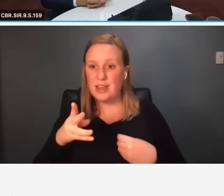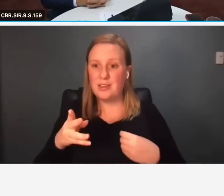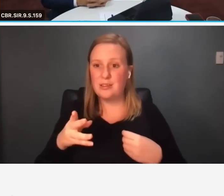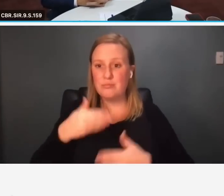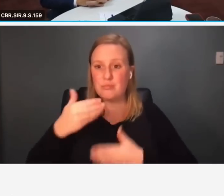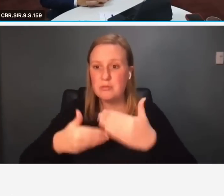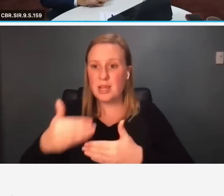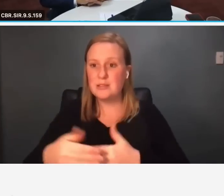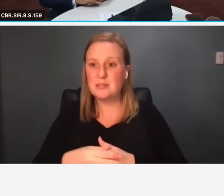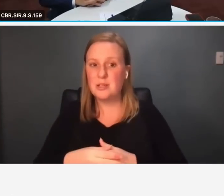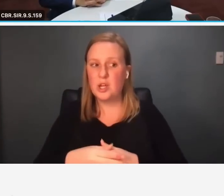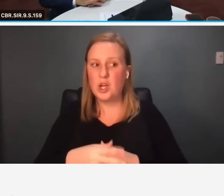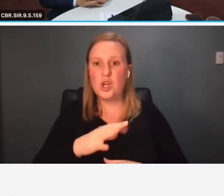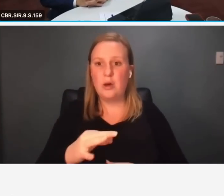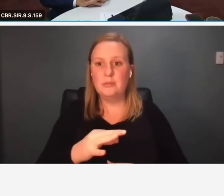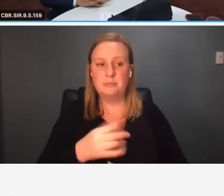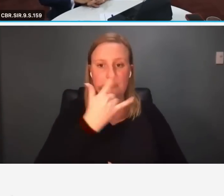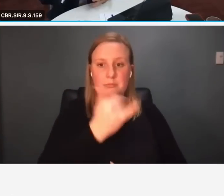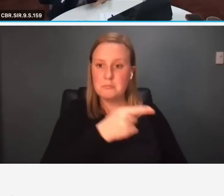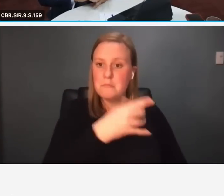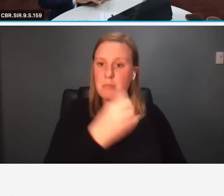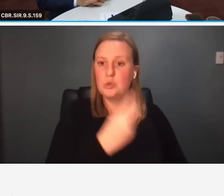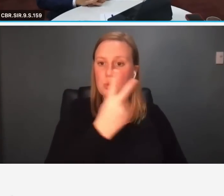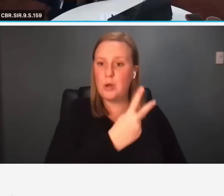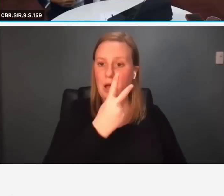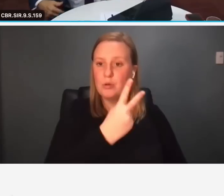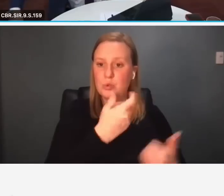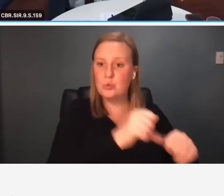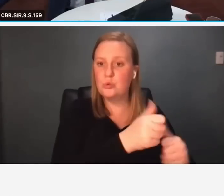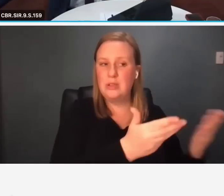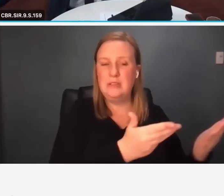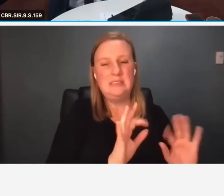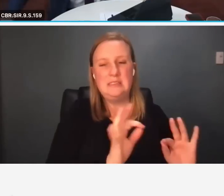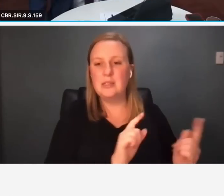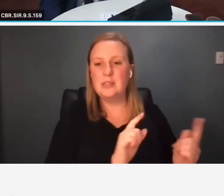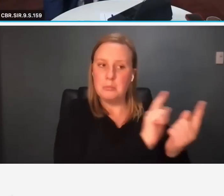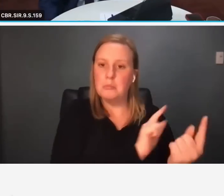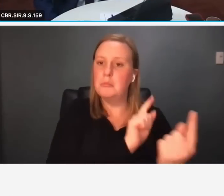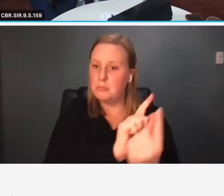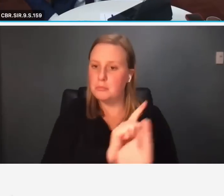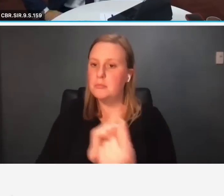consumer has to have two hours in one time point. So anyway having said that that concludes the time.